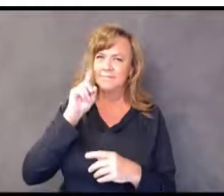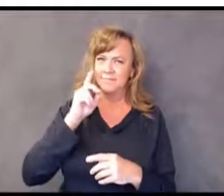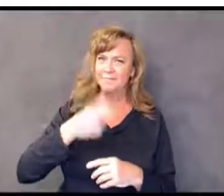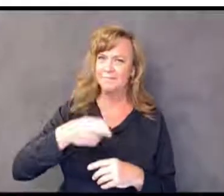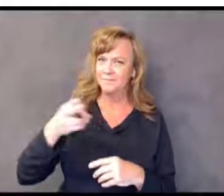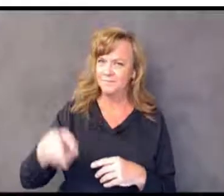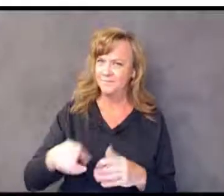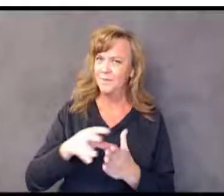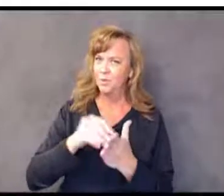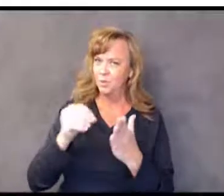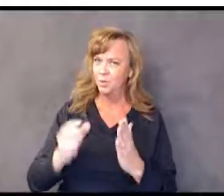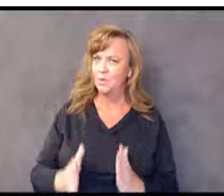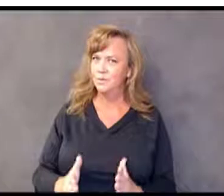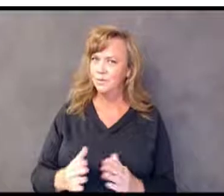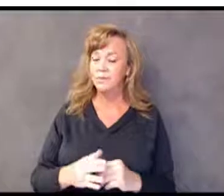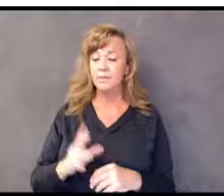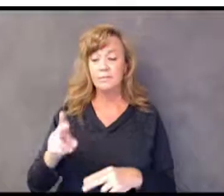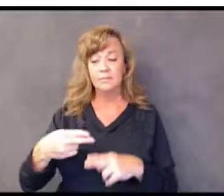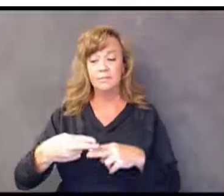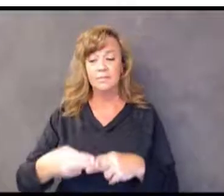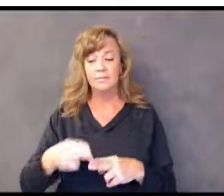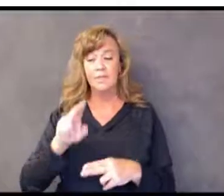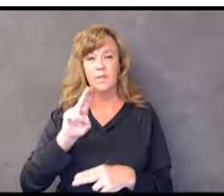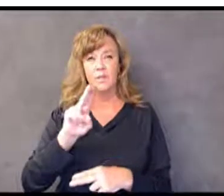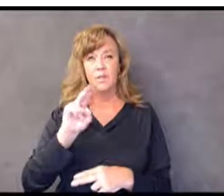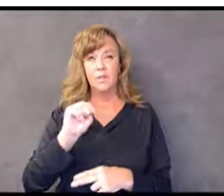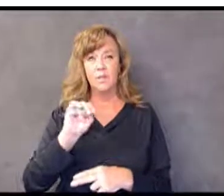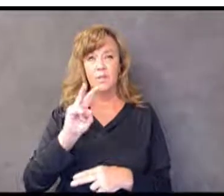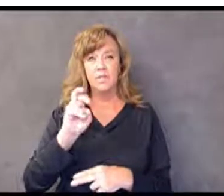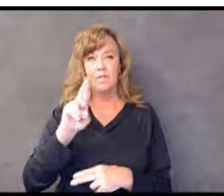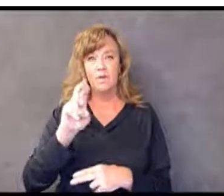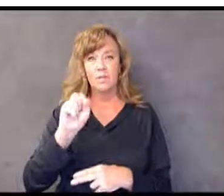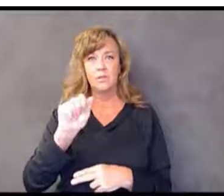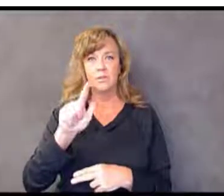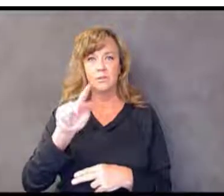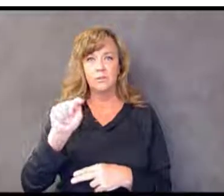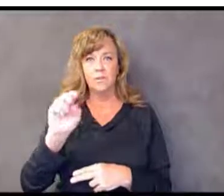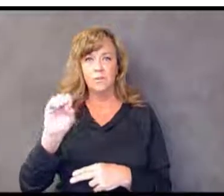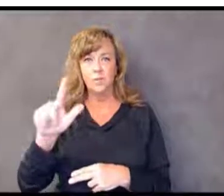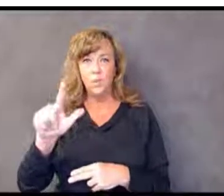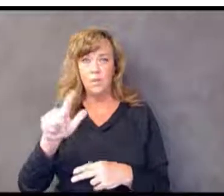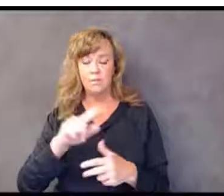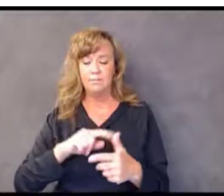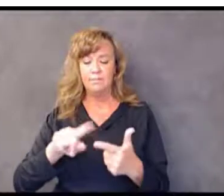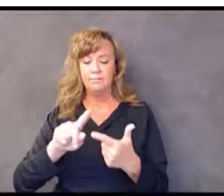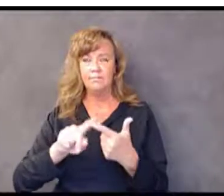These universal tools and designated supports are designed to be utilized in conjunction